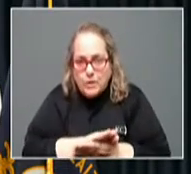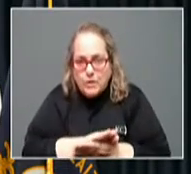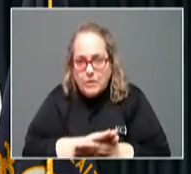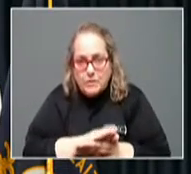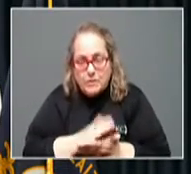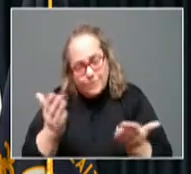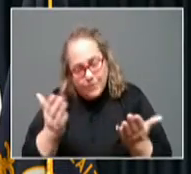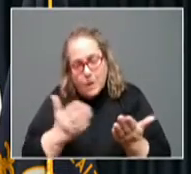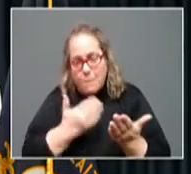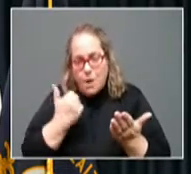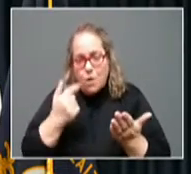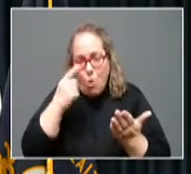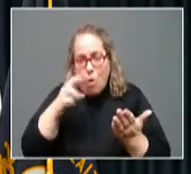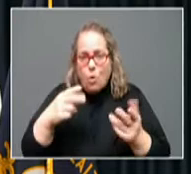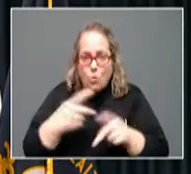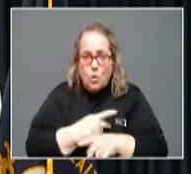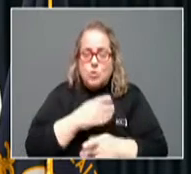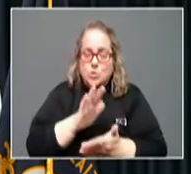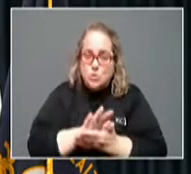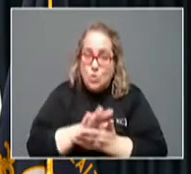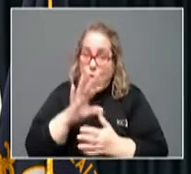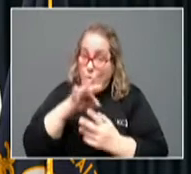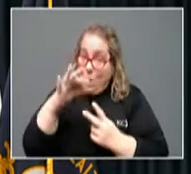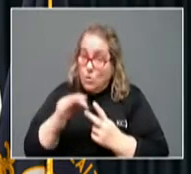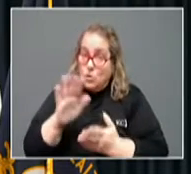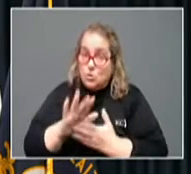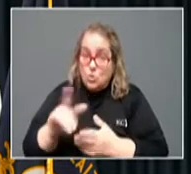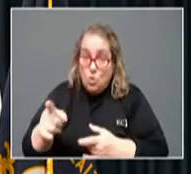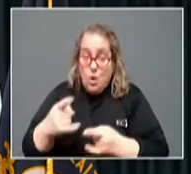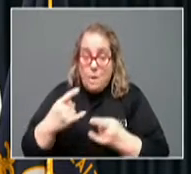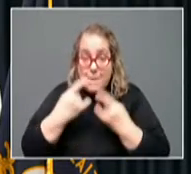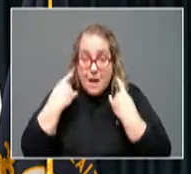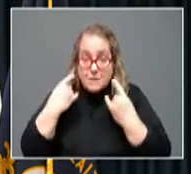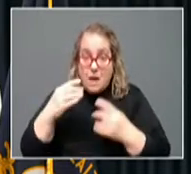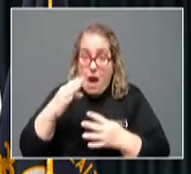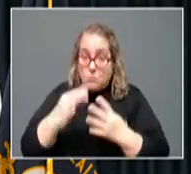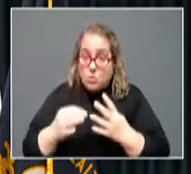school is mask optional or required. I think every parent should strongly